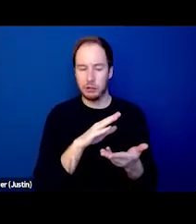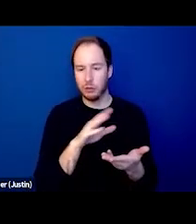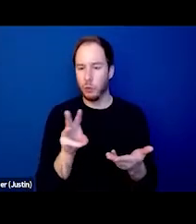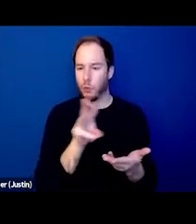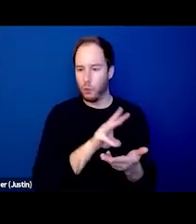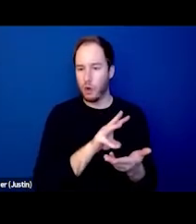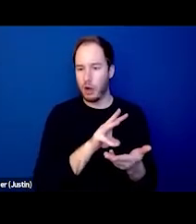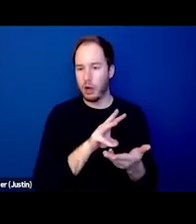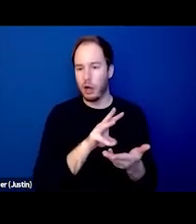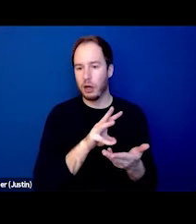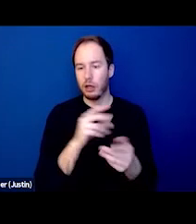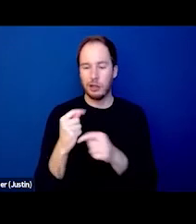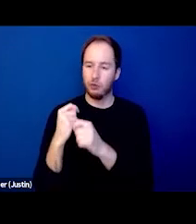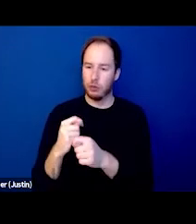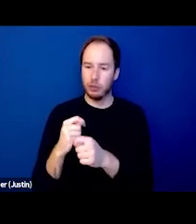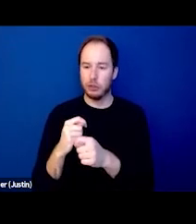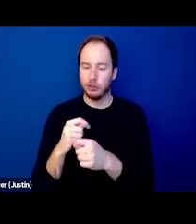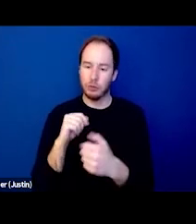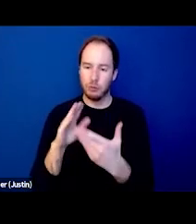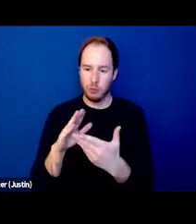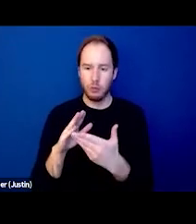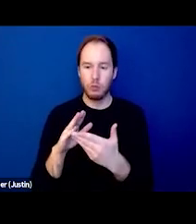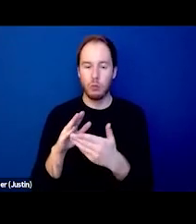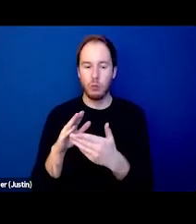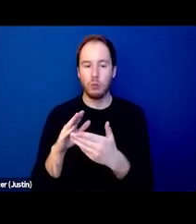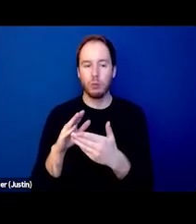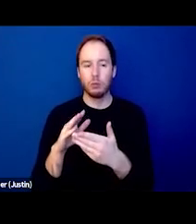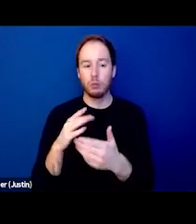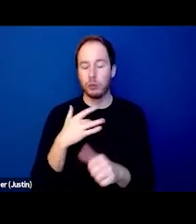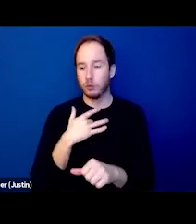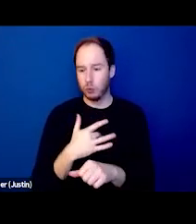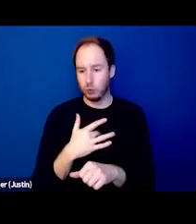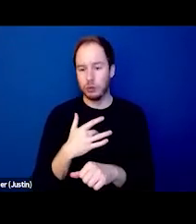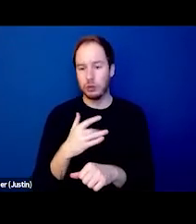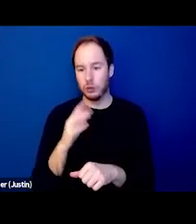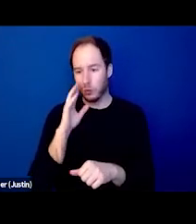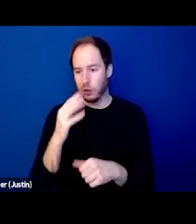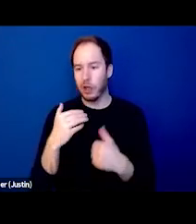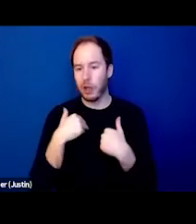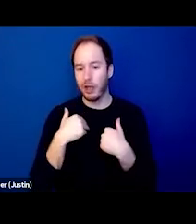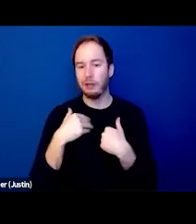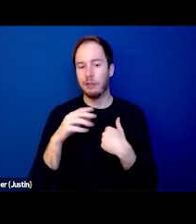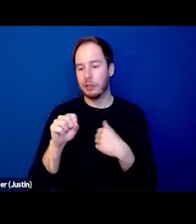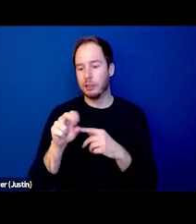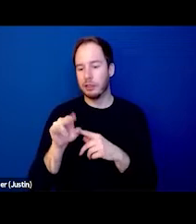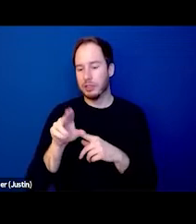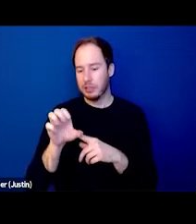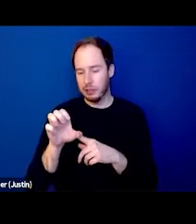and then traditional practices. Usually they will have a substance abuse and prevention treatment programs.